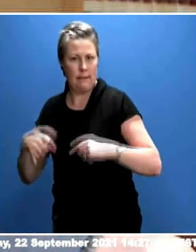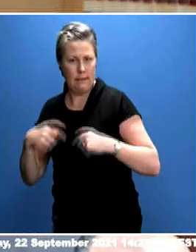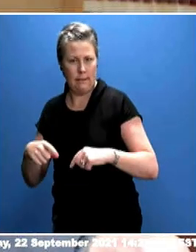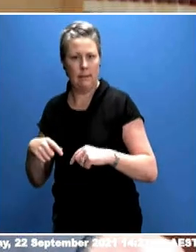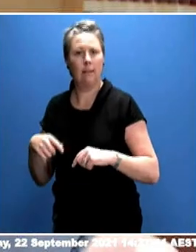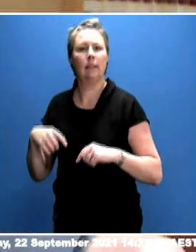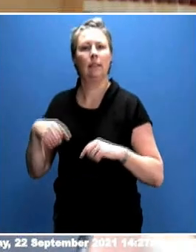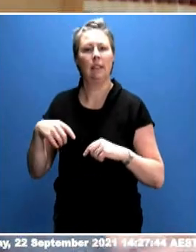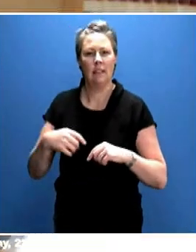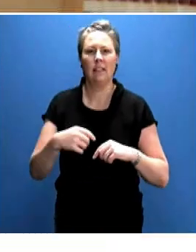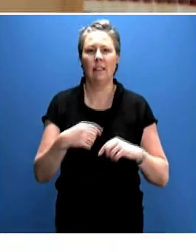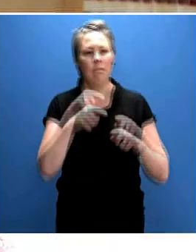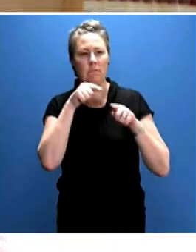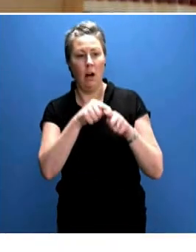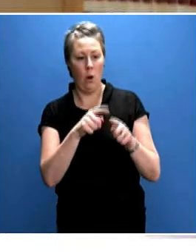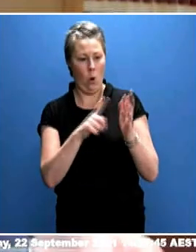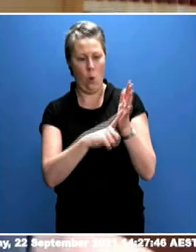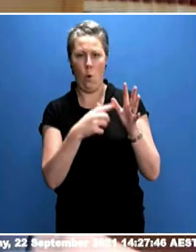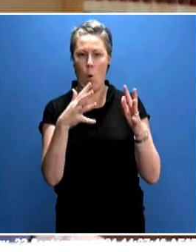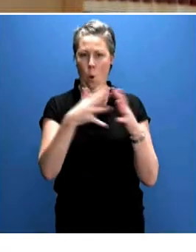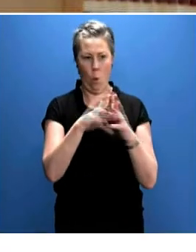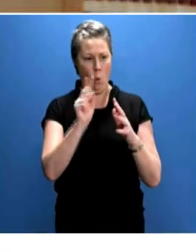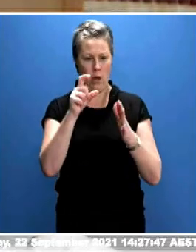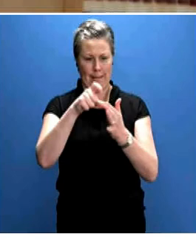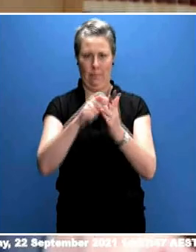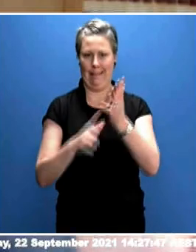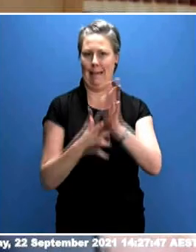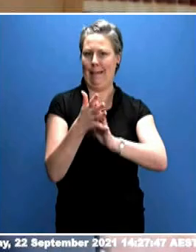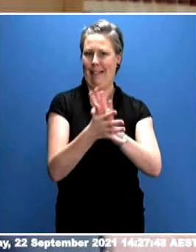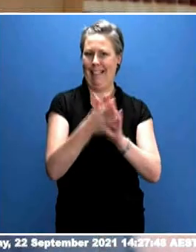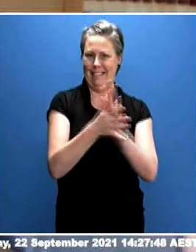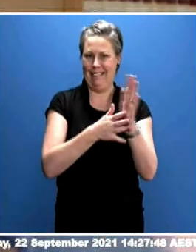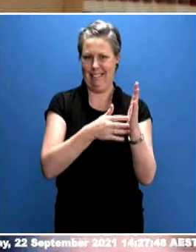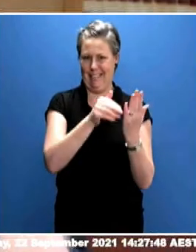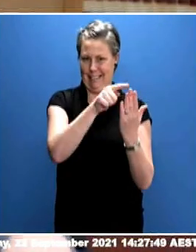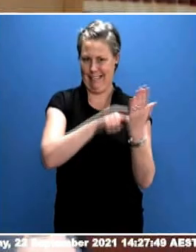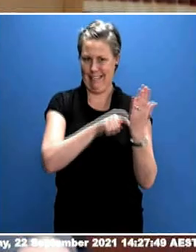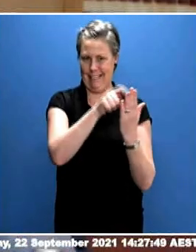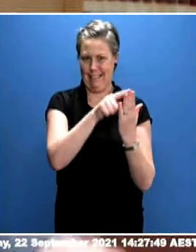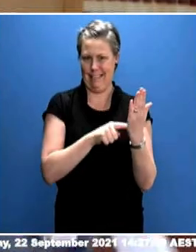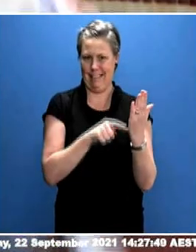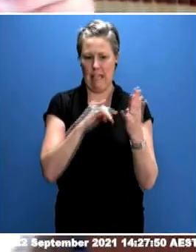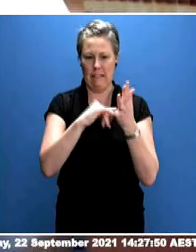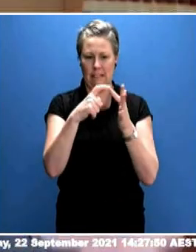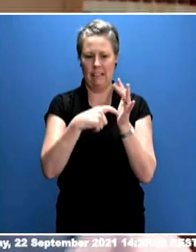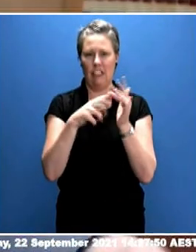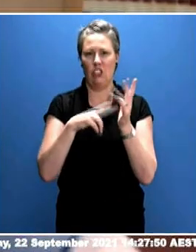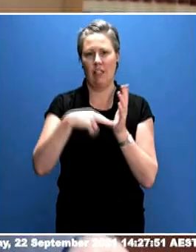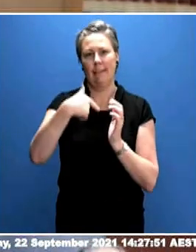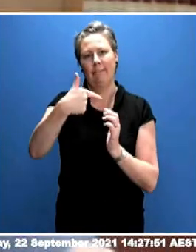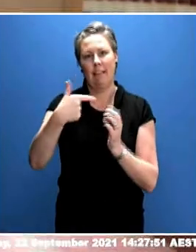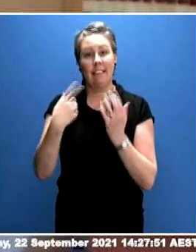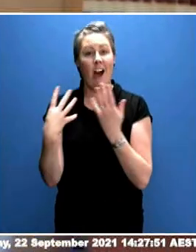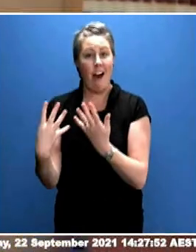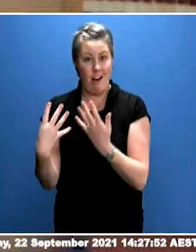our legislation, which is in section 79 of the Children and Community Services Act.